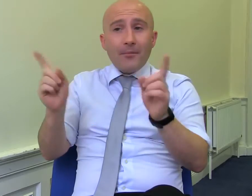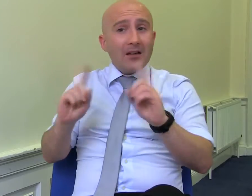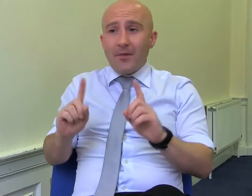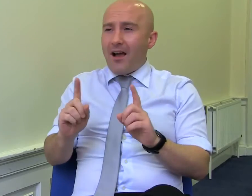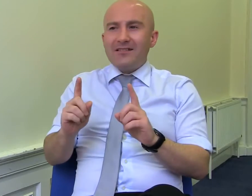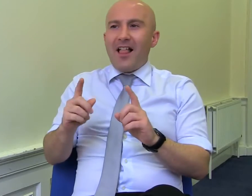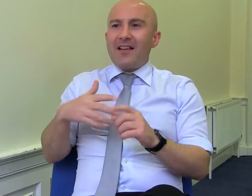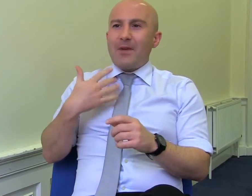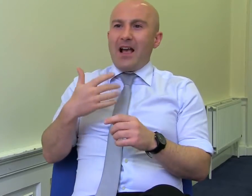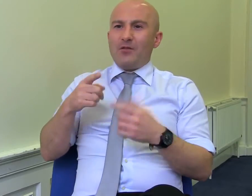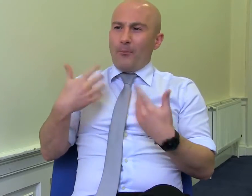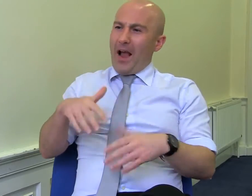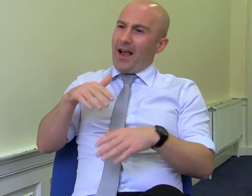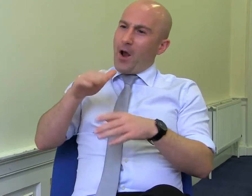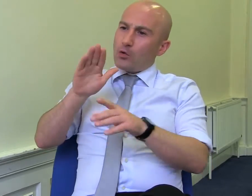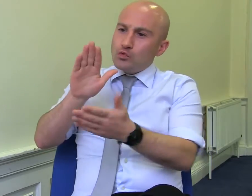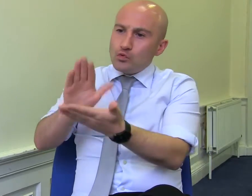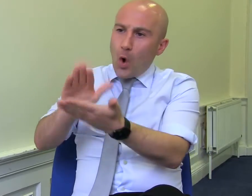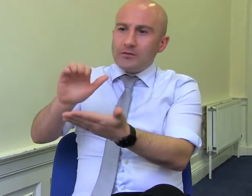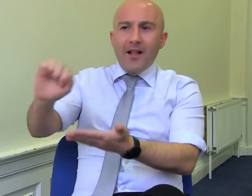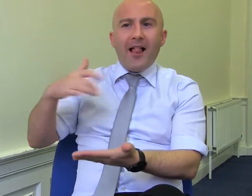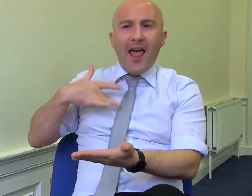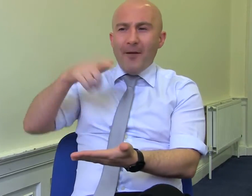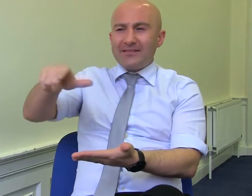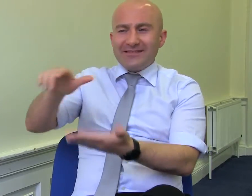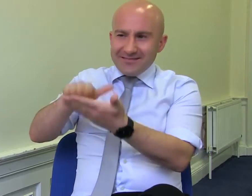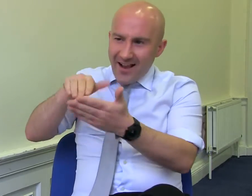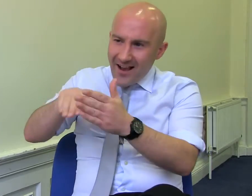much more major thing, you touch people’s lives and that’s,